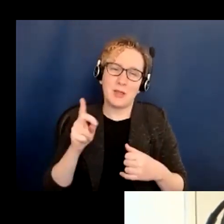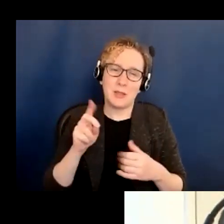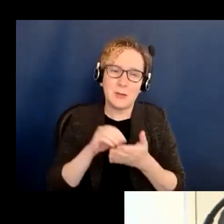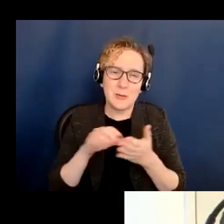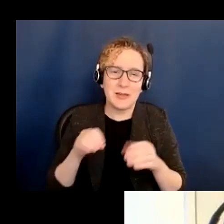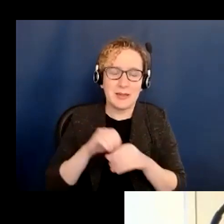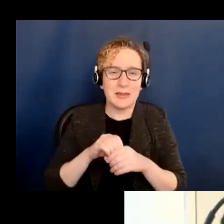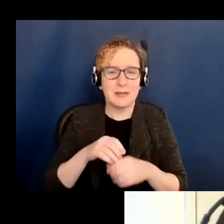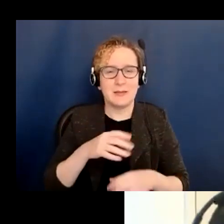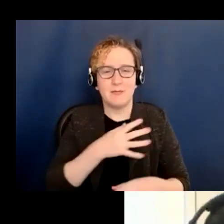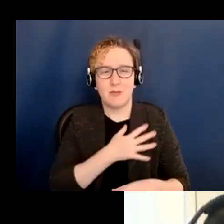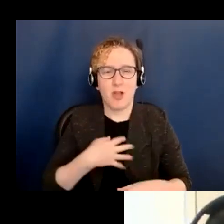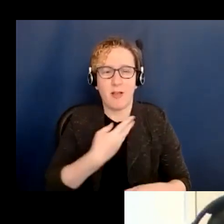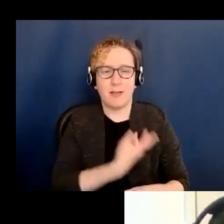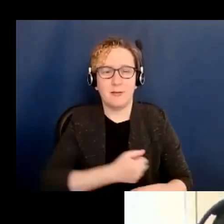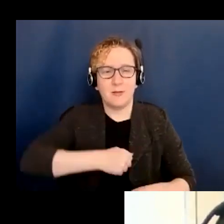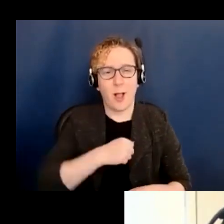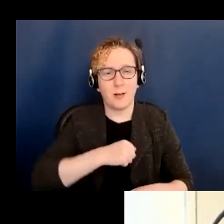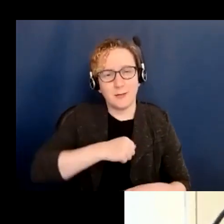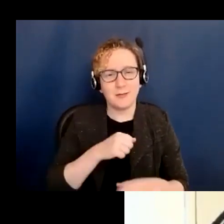Thank you, Teneisha.